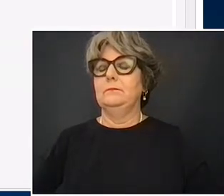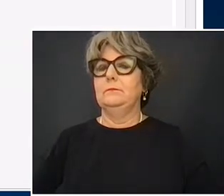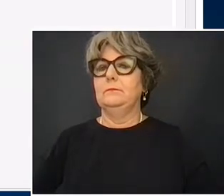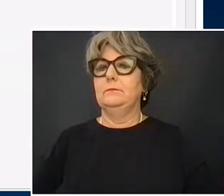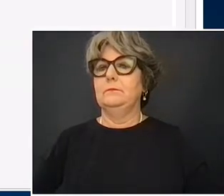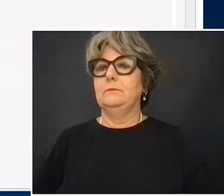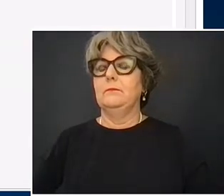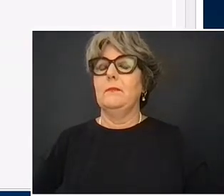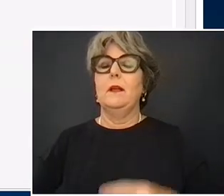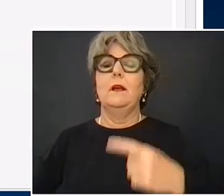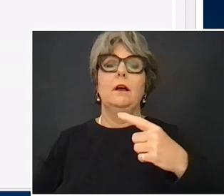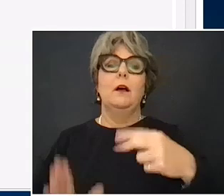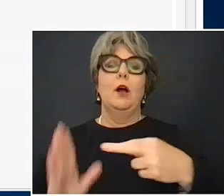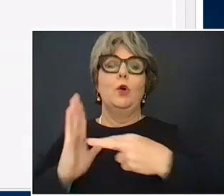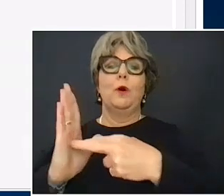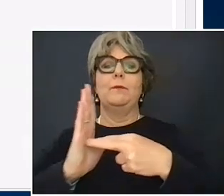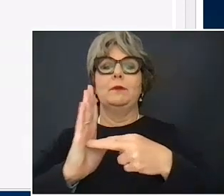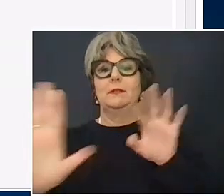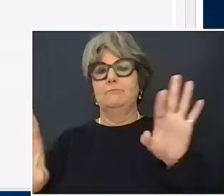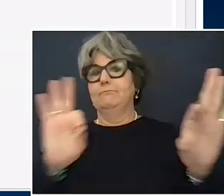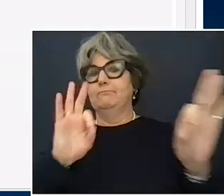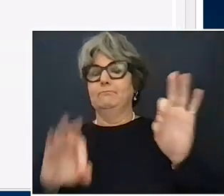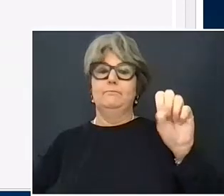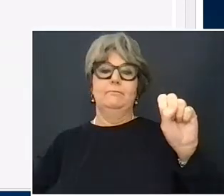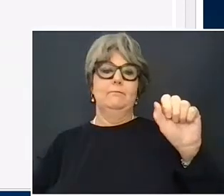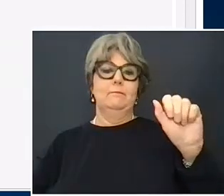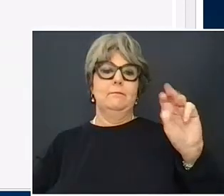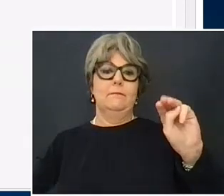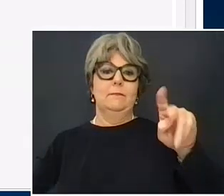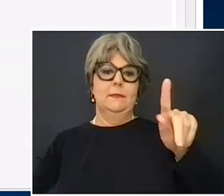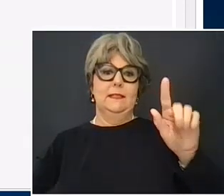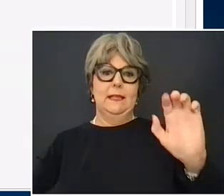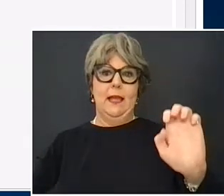there could be a case where recently an